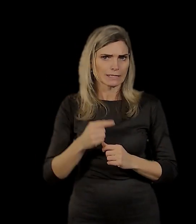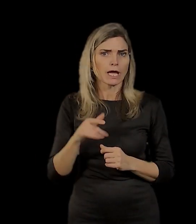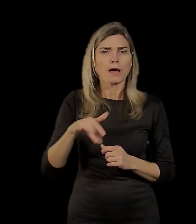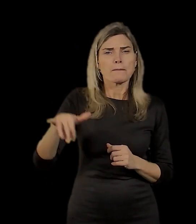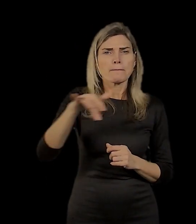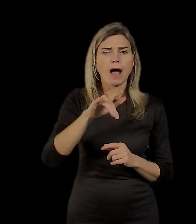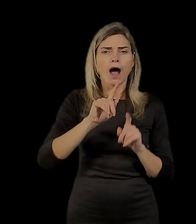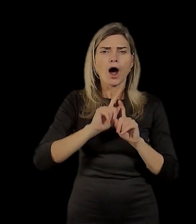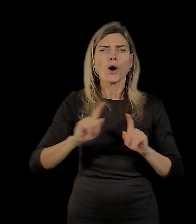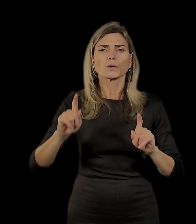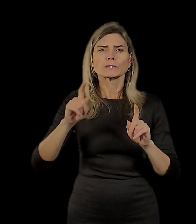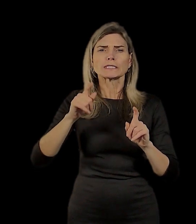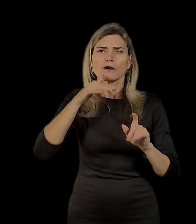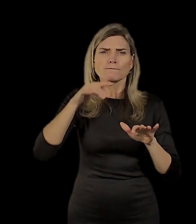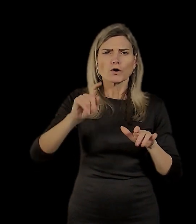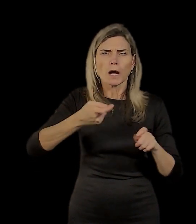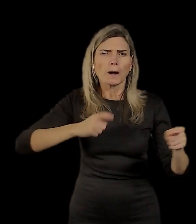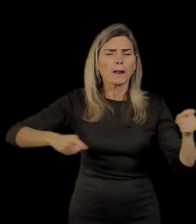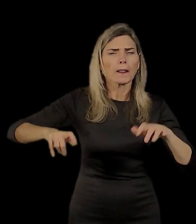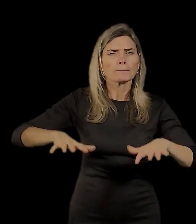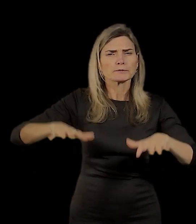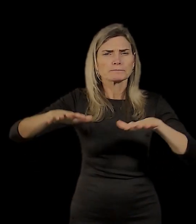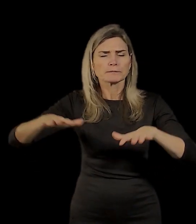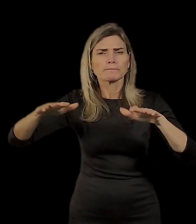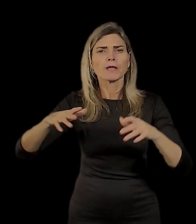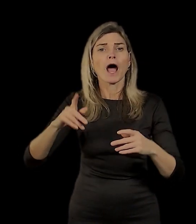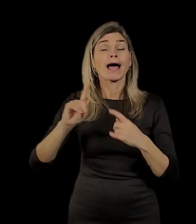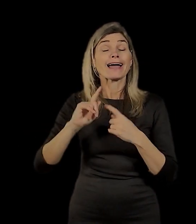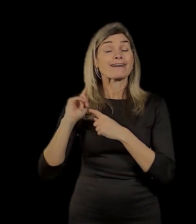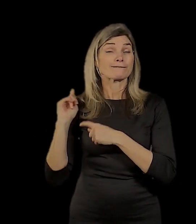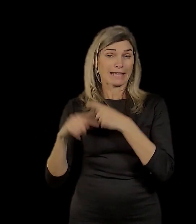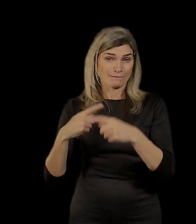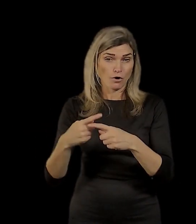the Vltava River narrowed, they were built by man. It is an artificial landscape.